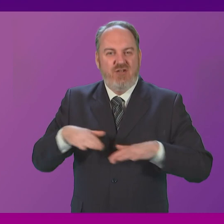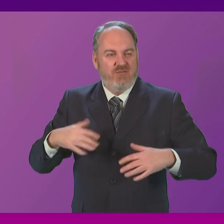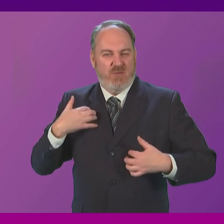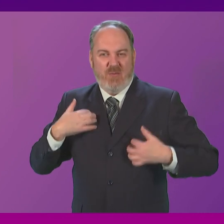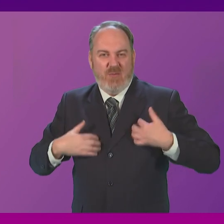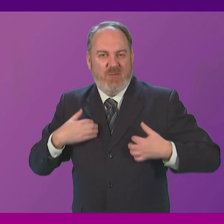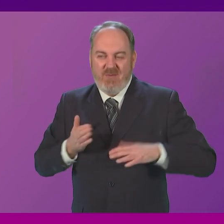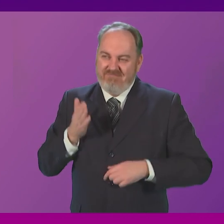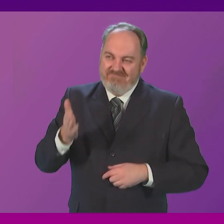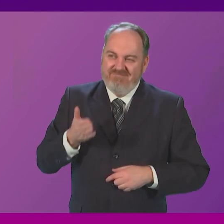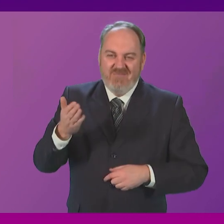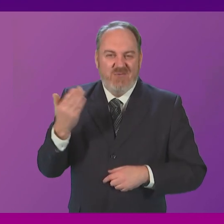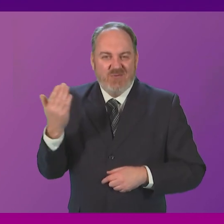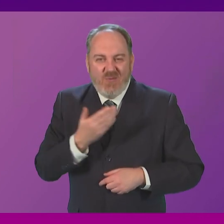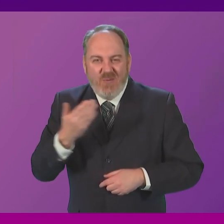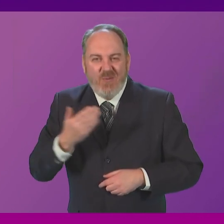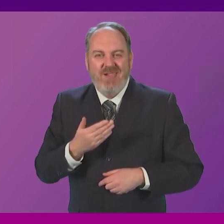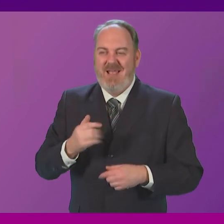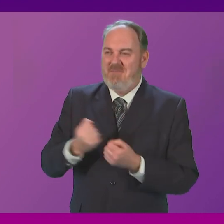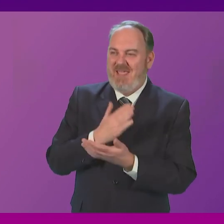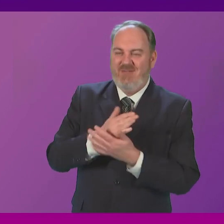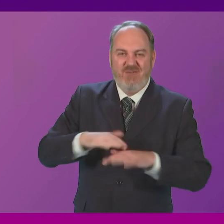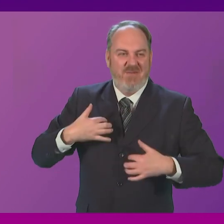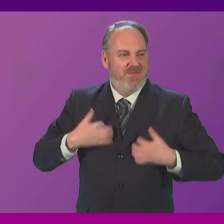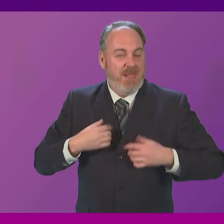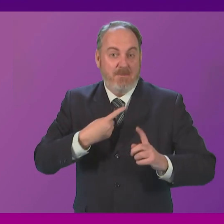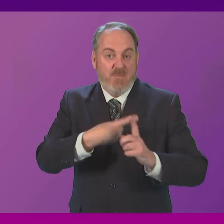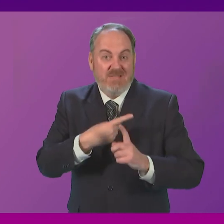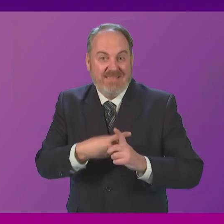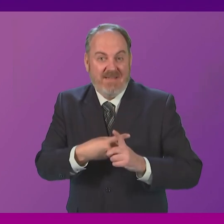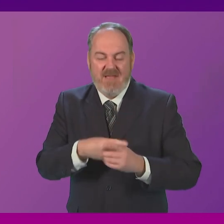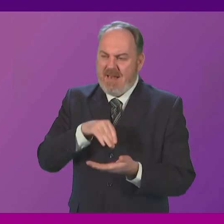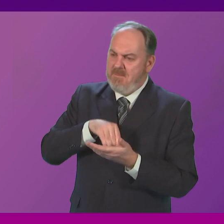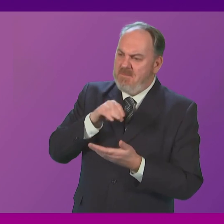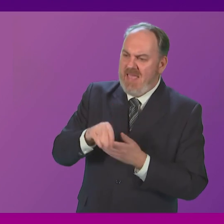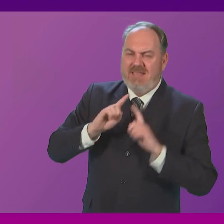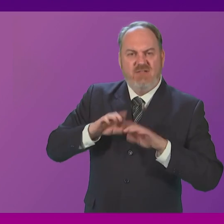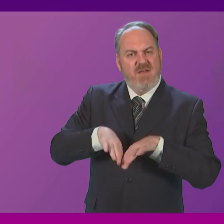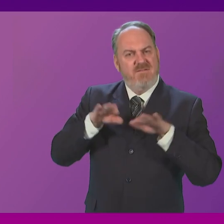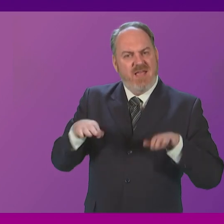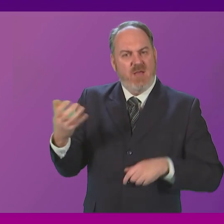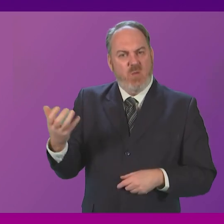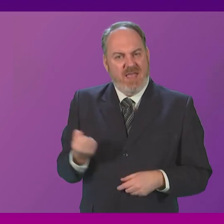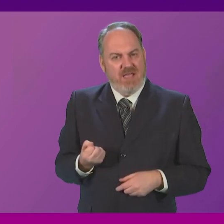paying our teachers what they are worth, tackling violence in our schools and scrapping national testing.